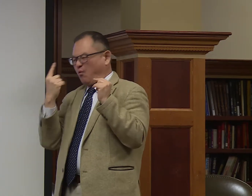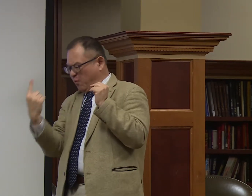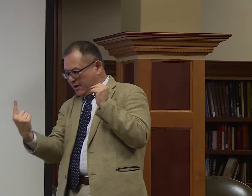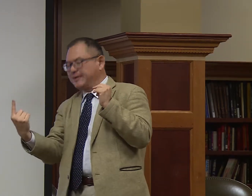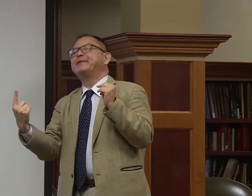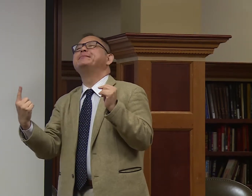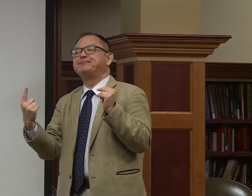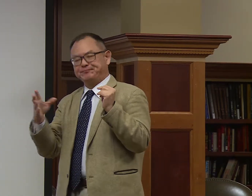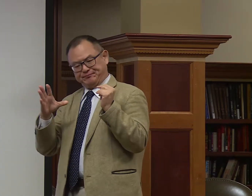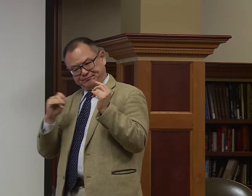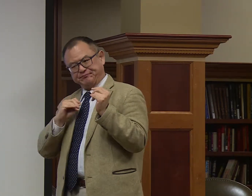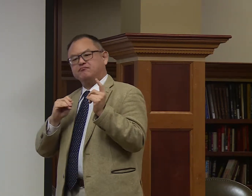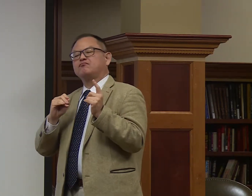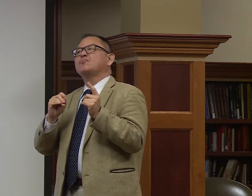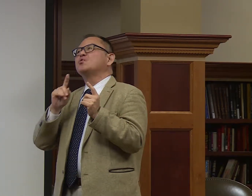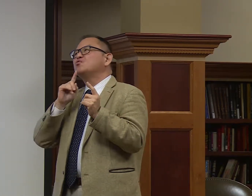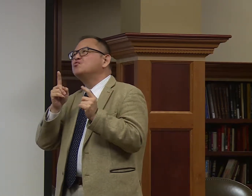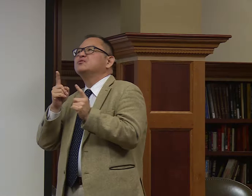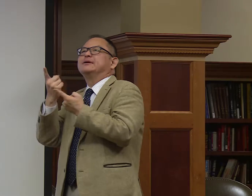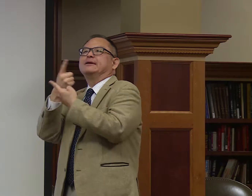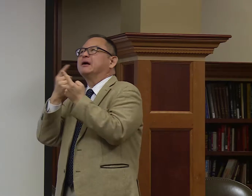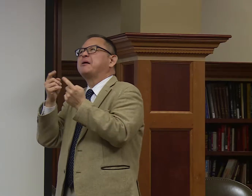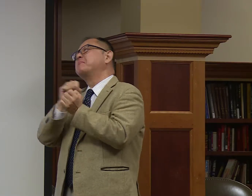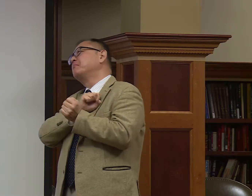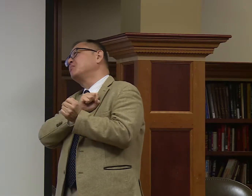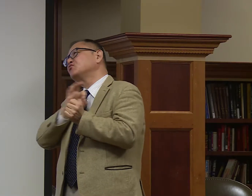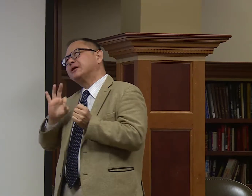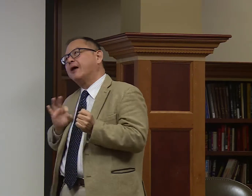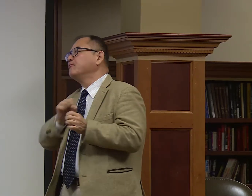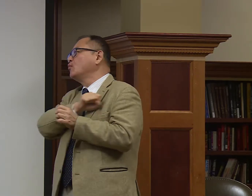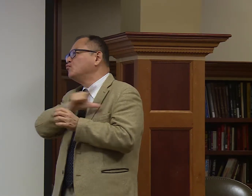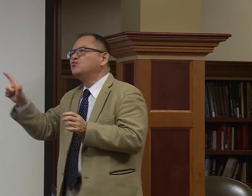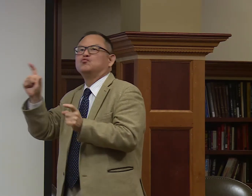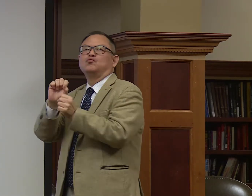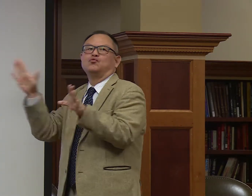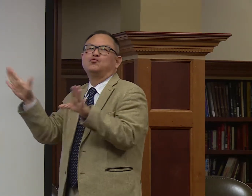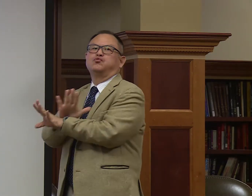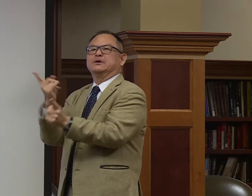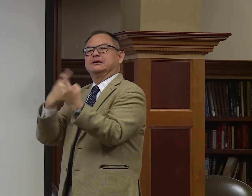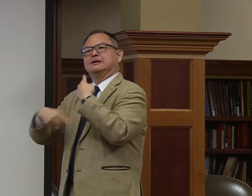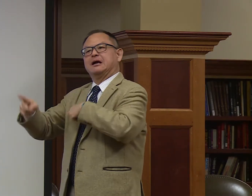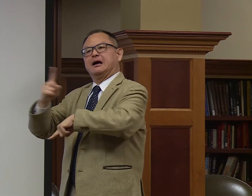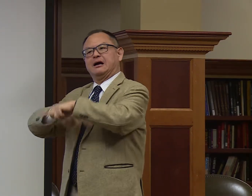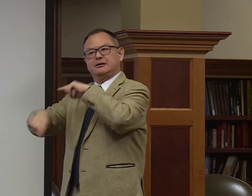The staff and faculty, everyone at this school for the Deaf in Japan,